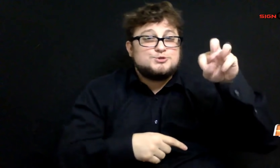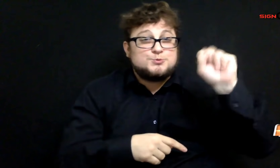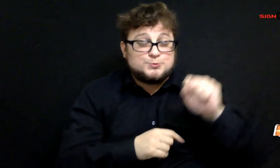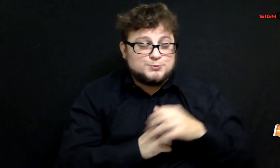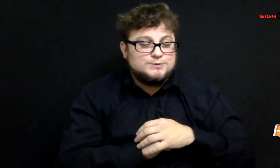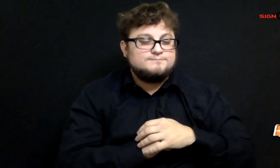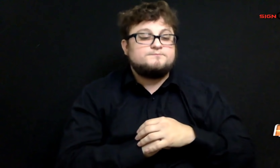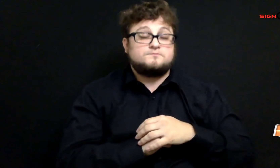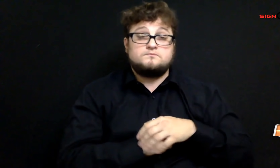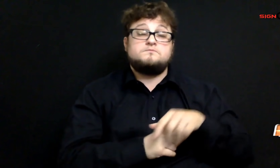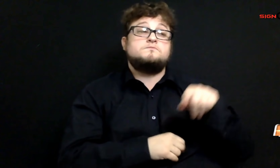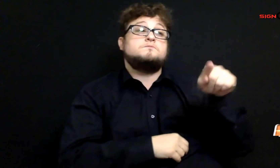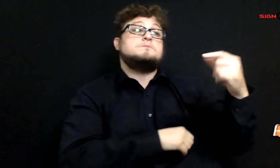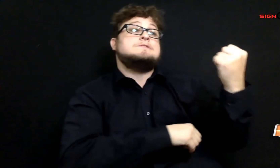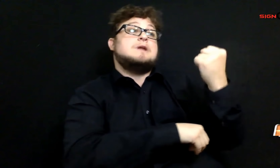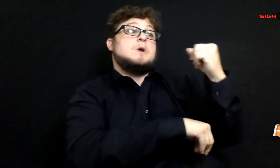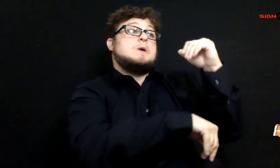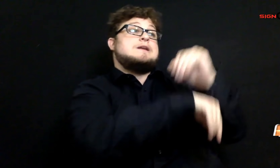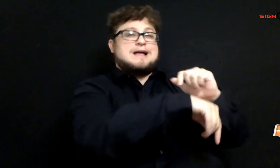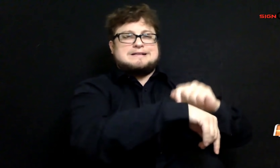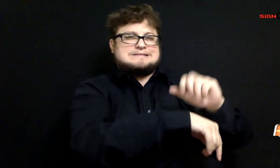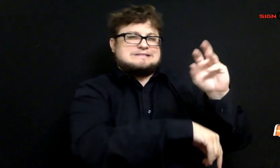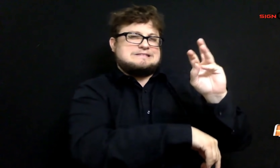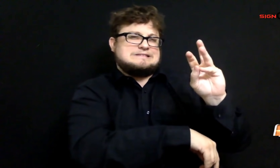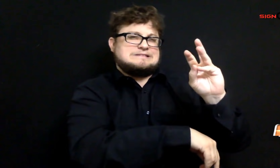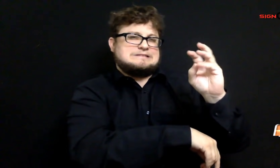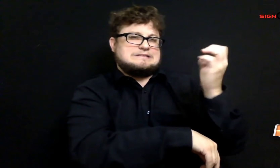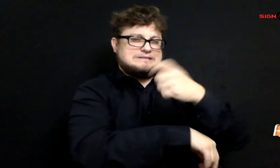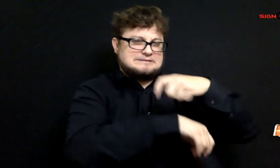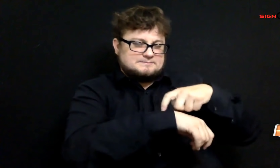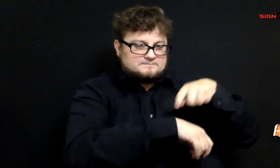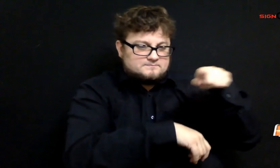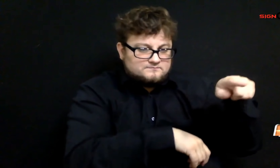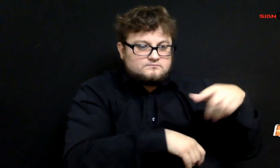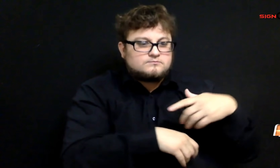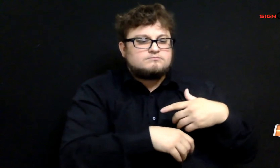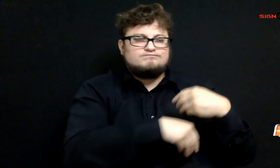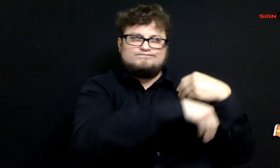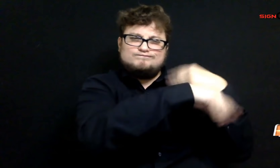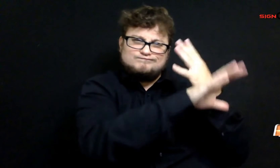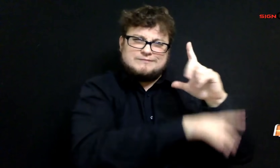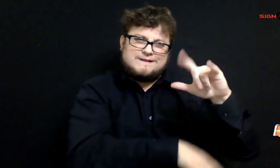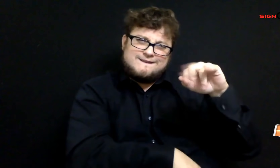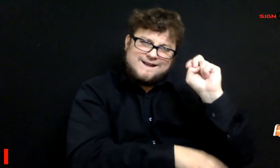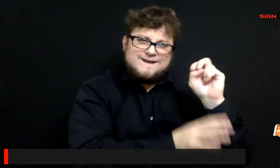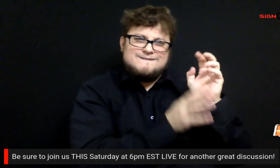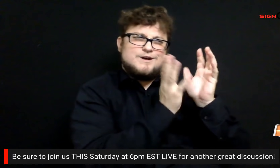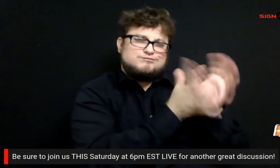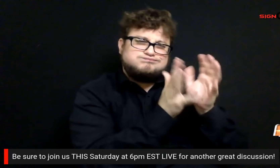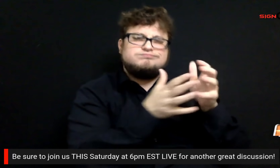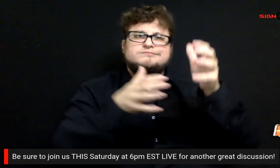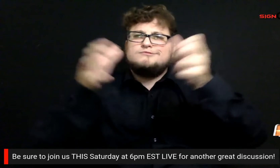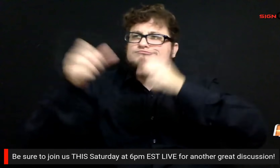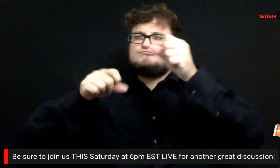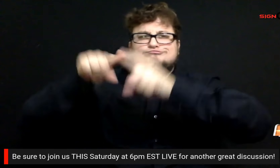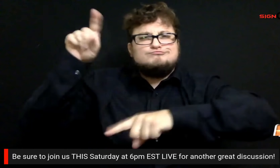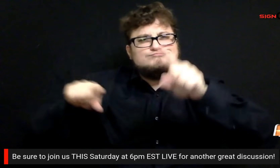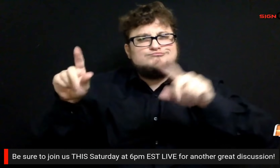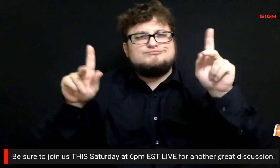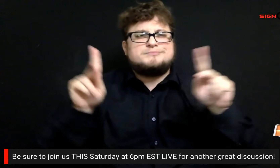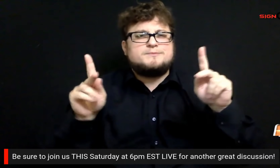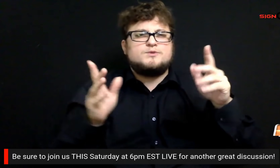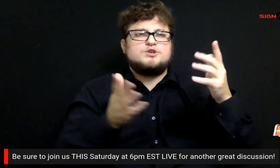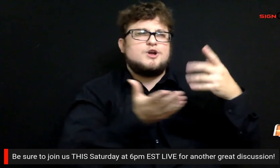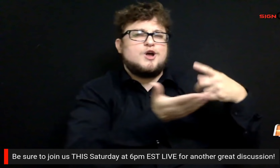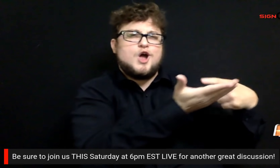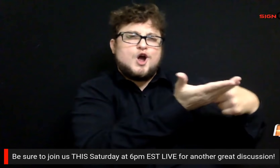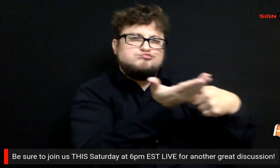Friday then this Saturday at 6 PM Eastern time join us for a live panel of diverse guests